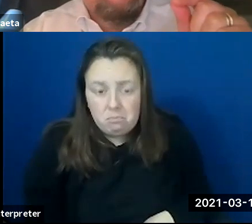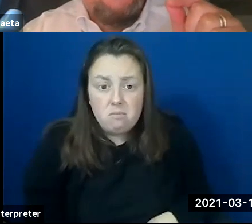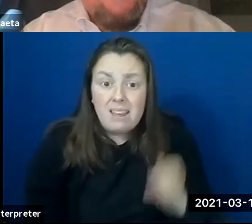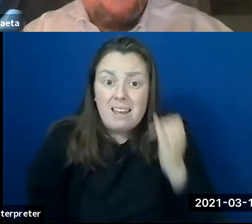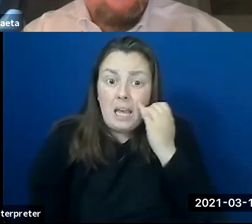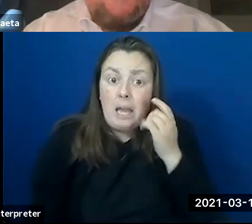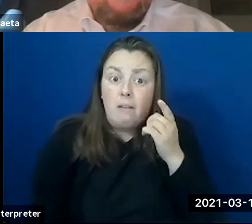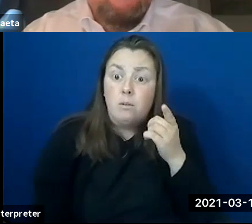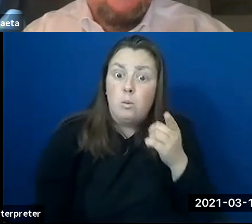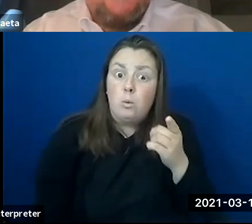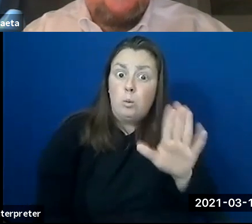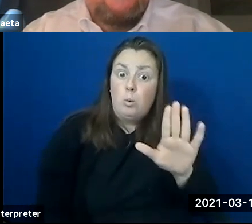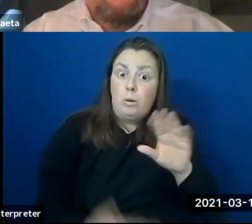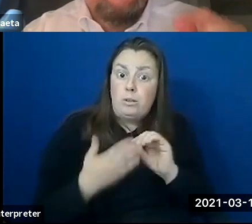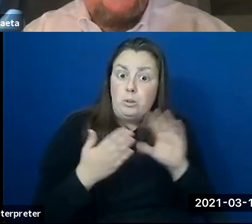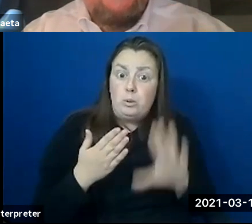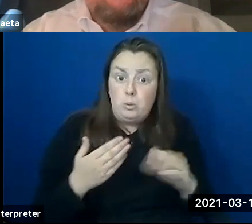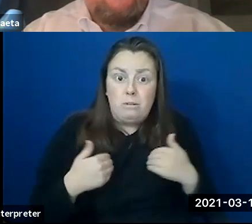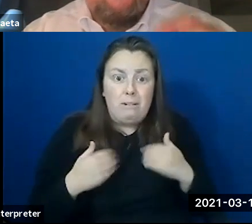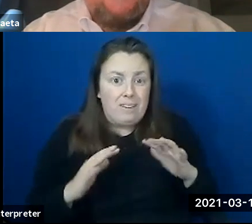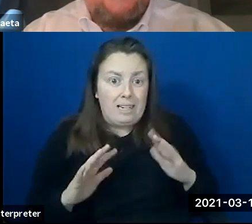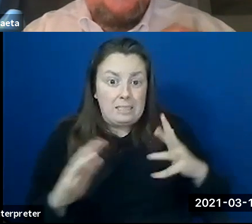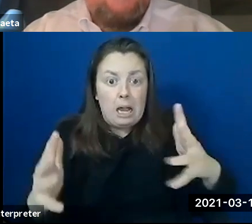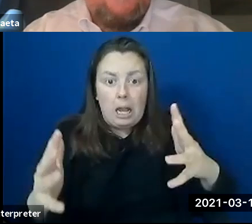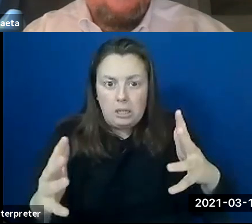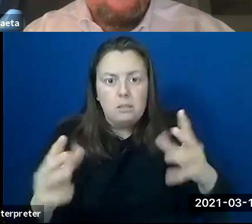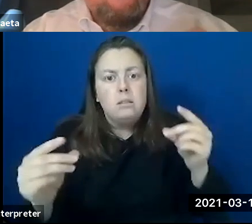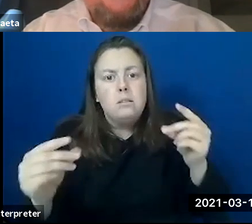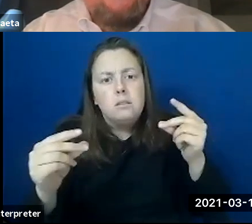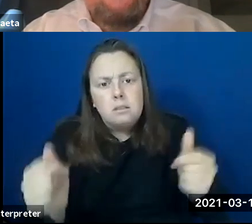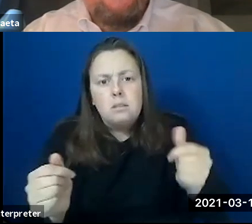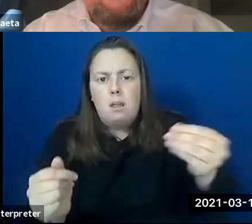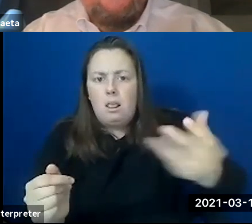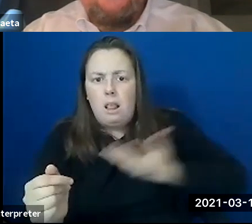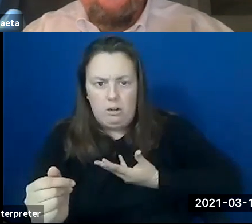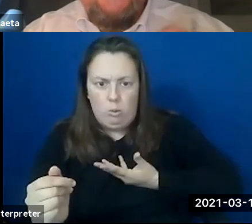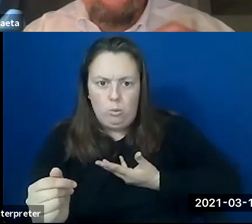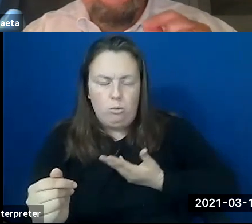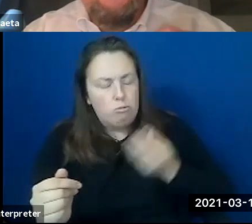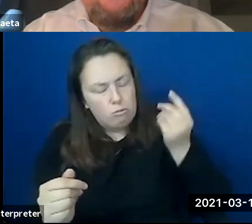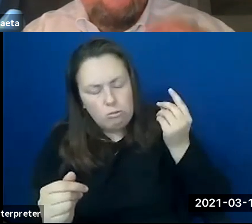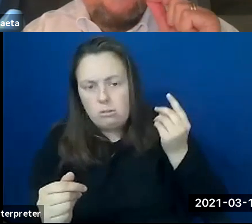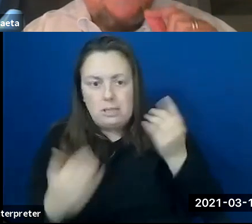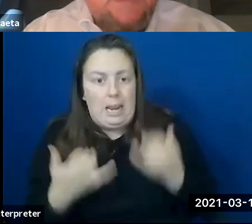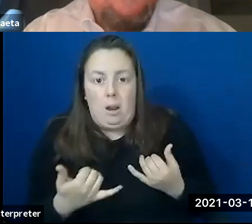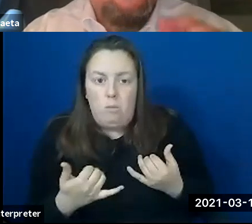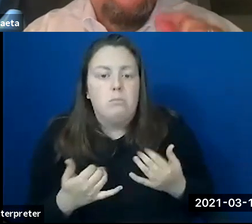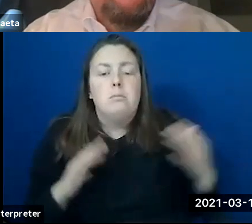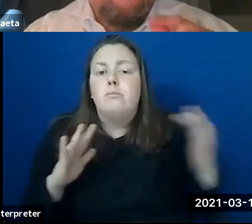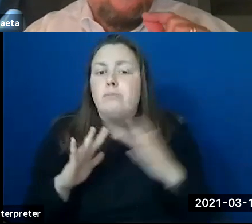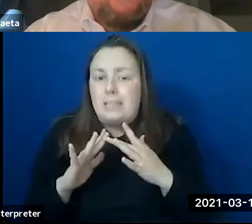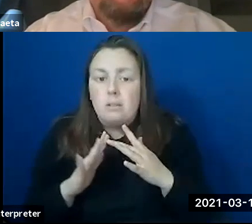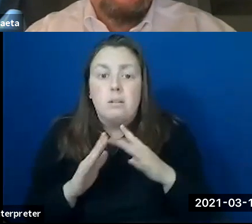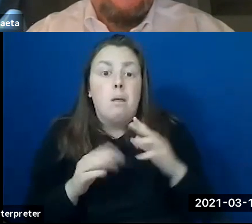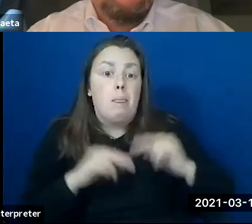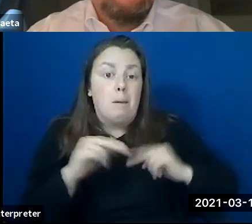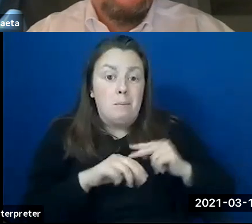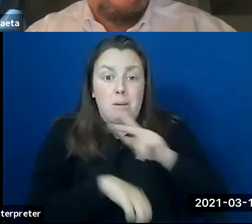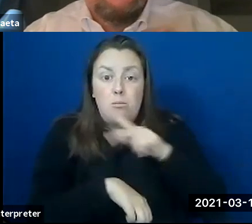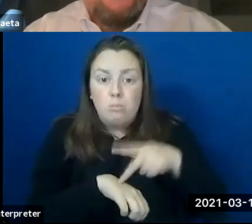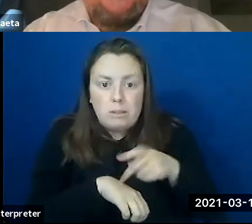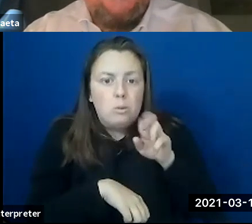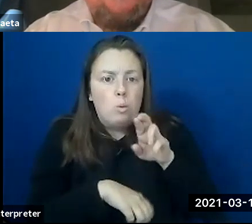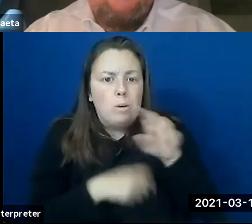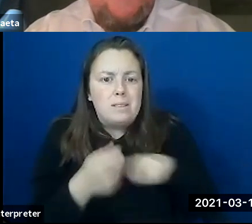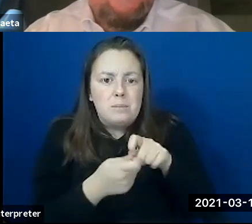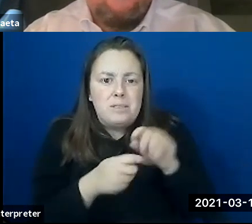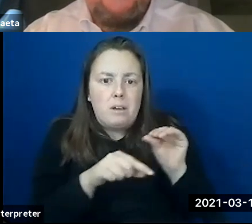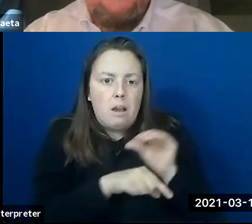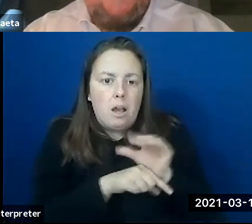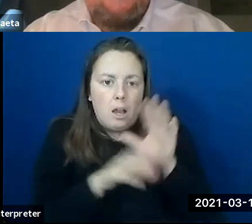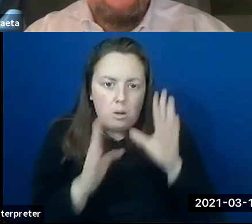Joseph Baeta: Who is has some anxiety, we need to know ASAP reach out to the building principal and, more specifically, the counselor if you have been working with the counselor that your child this coming back a quick email.